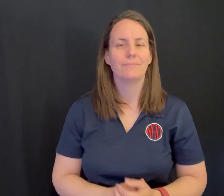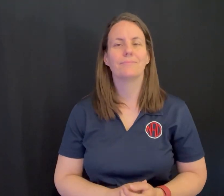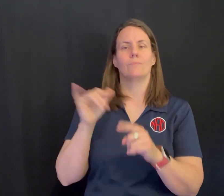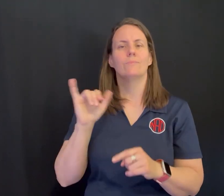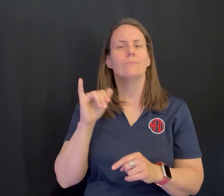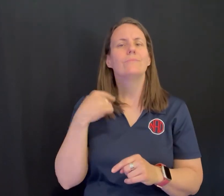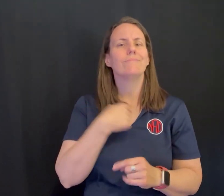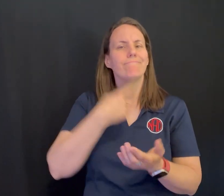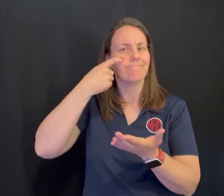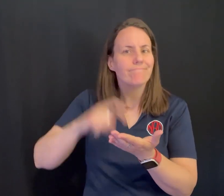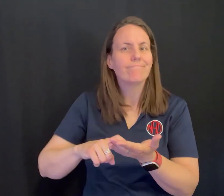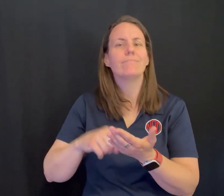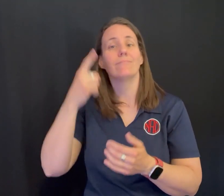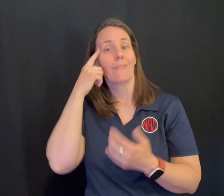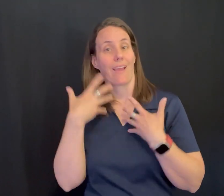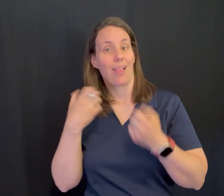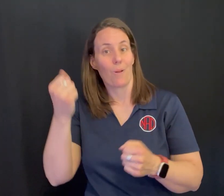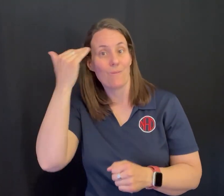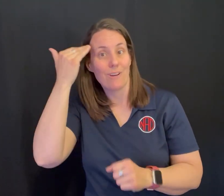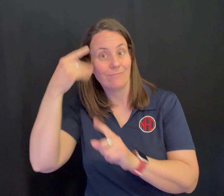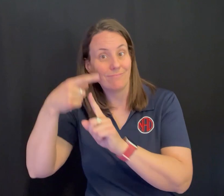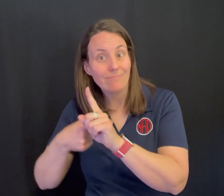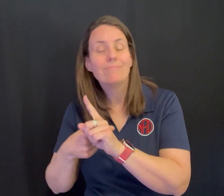May is Mental Health awareness month and